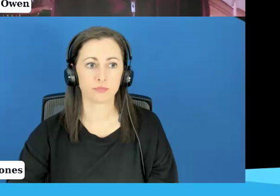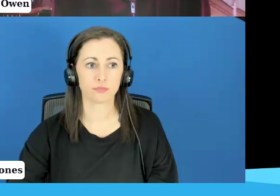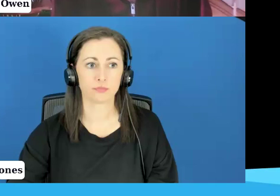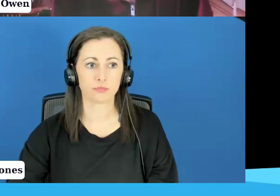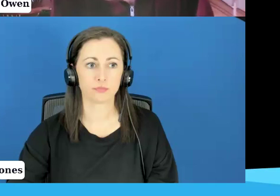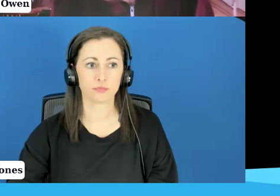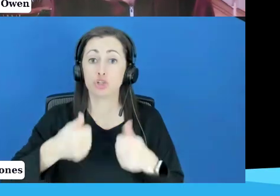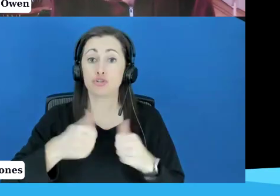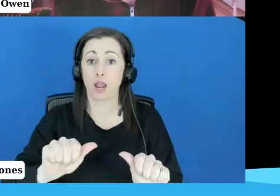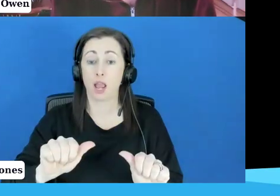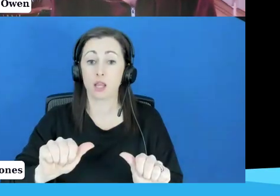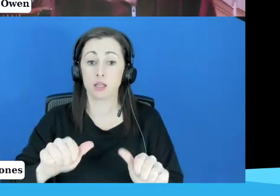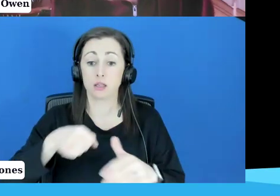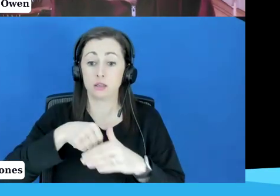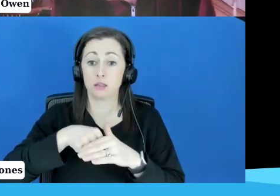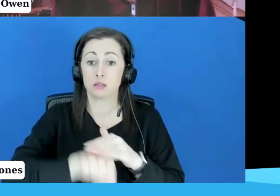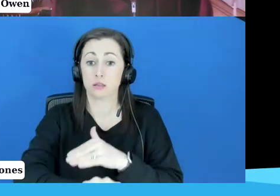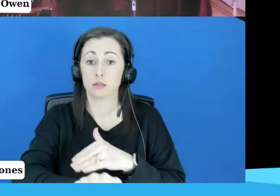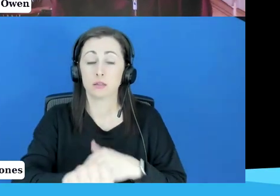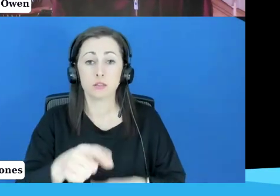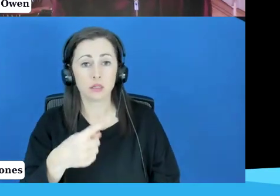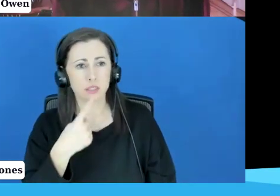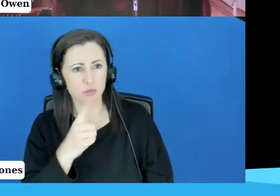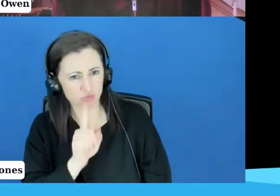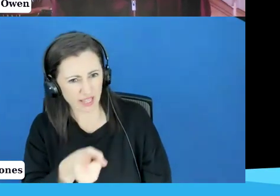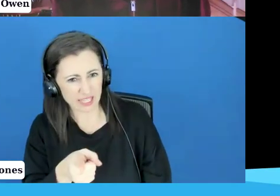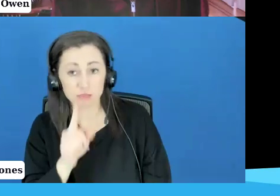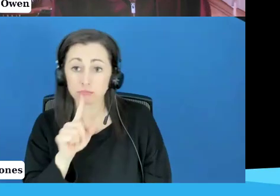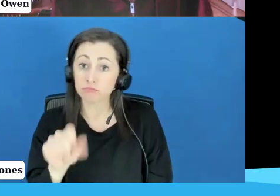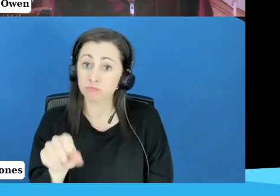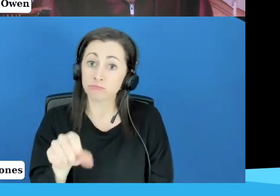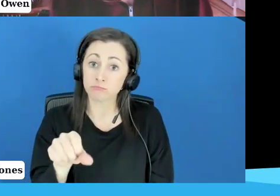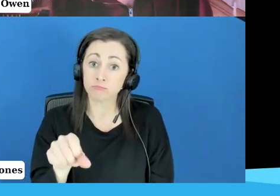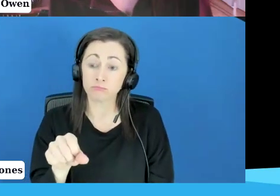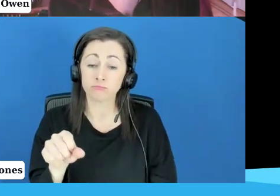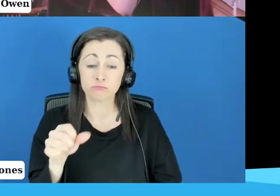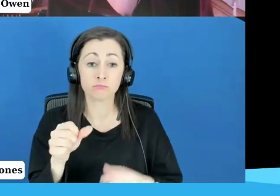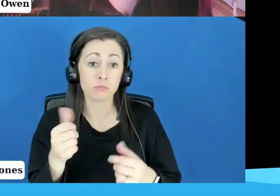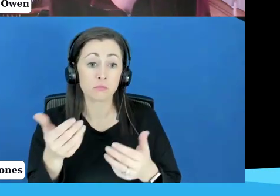And I said, 'What, really?' She goes, 'Yeah, it has been done. It can be done.'